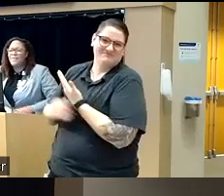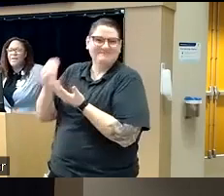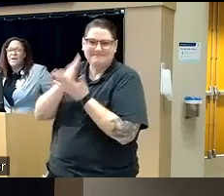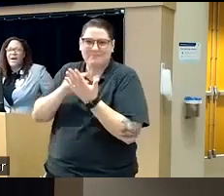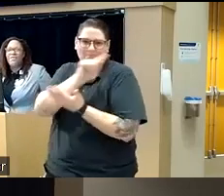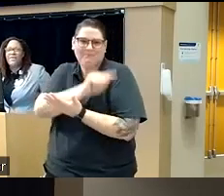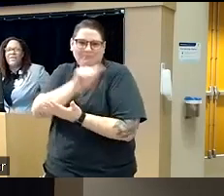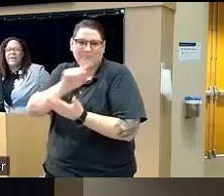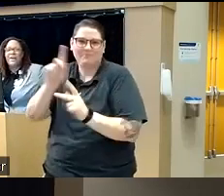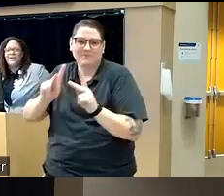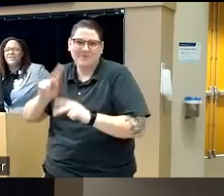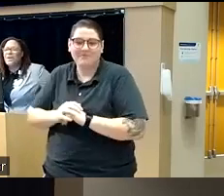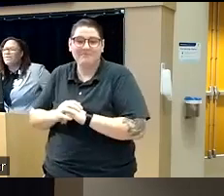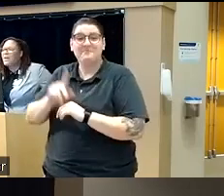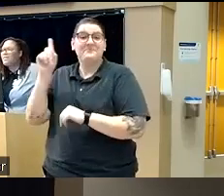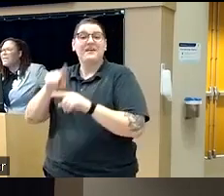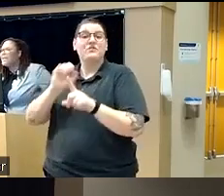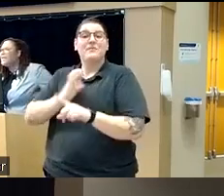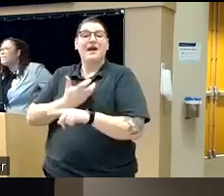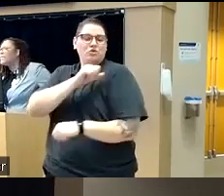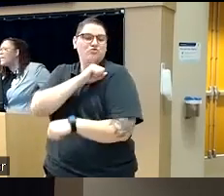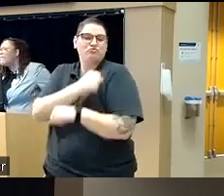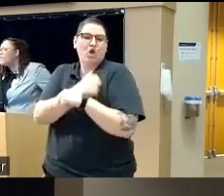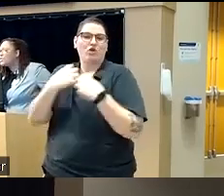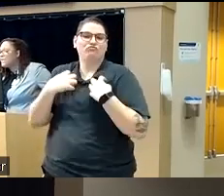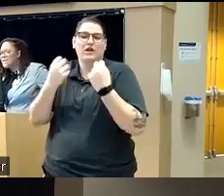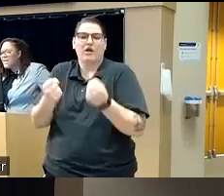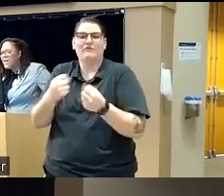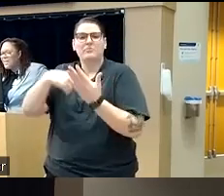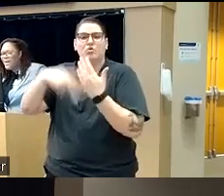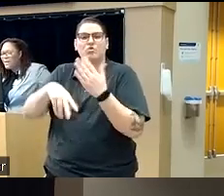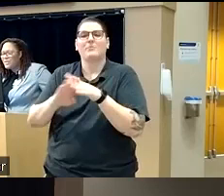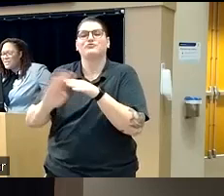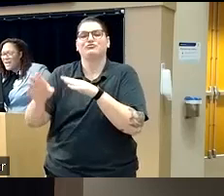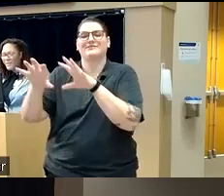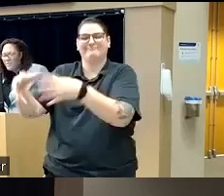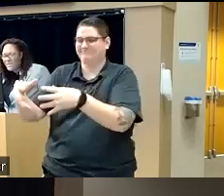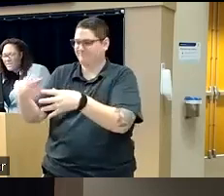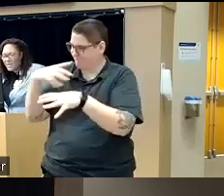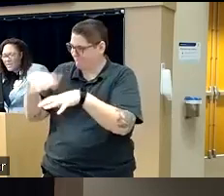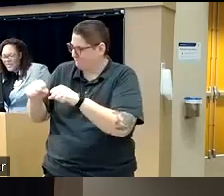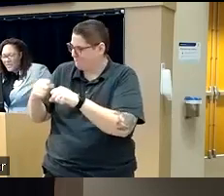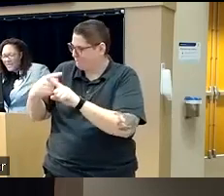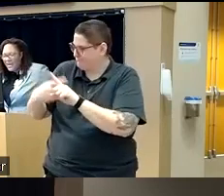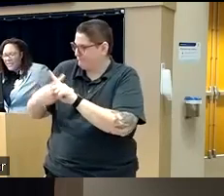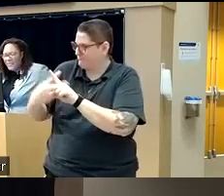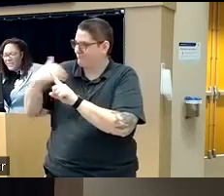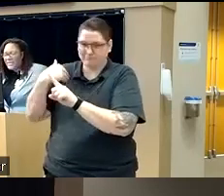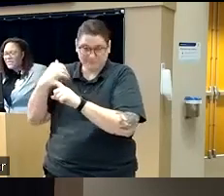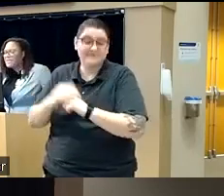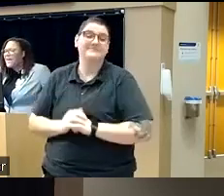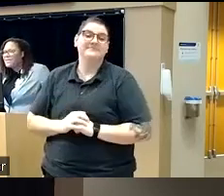is from our uh strong recovery program Retreat um held just a couple of months ago because of the